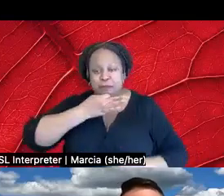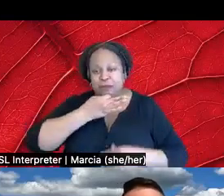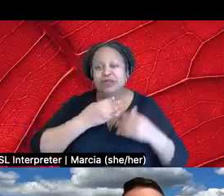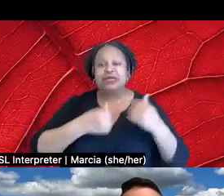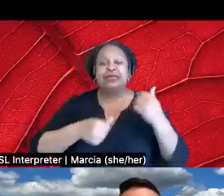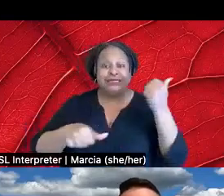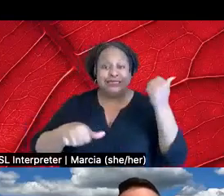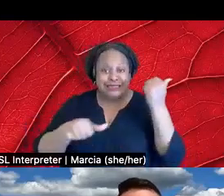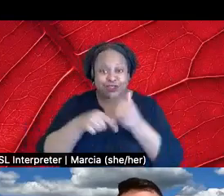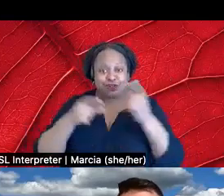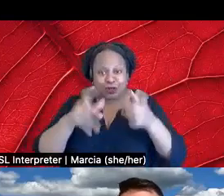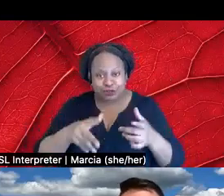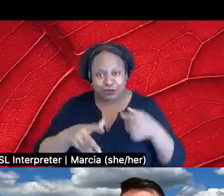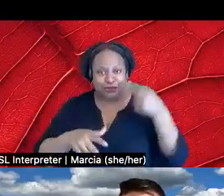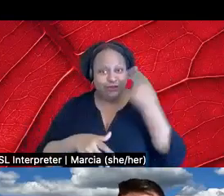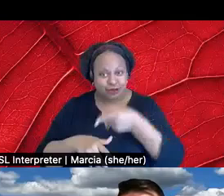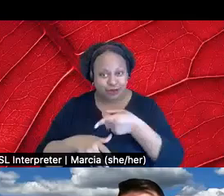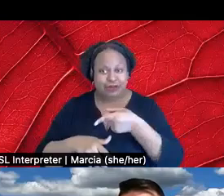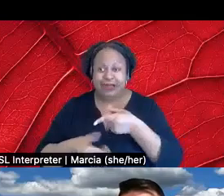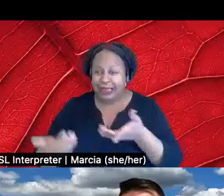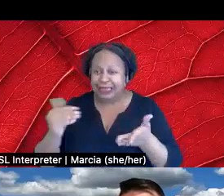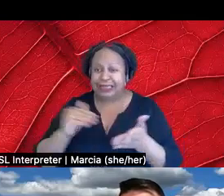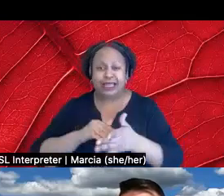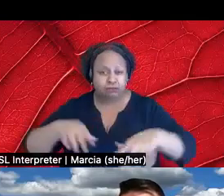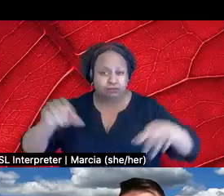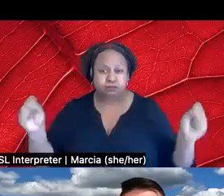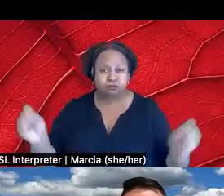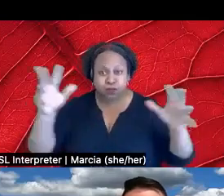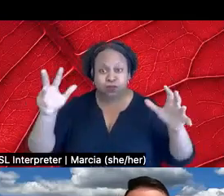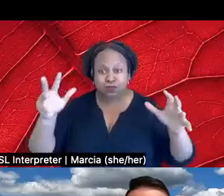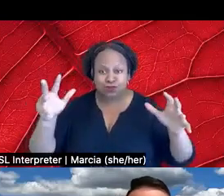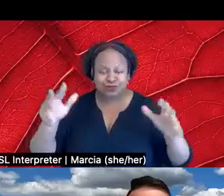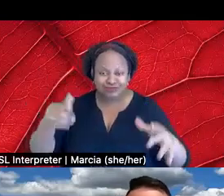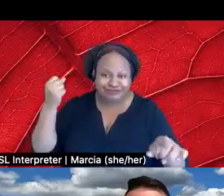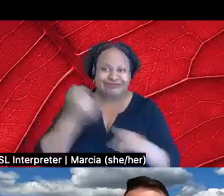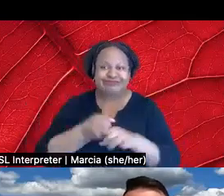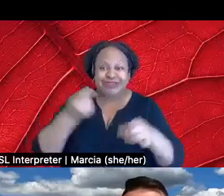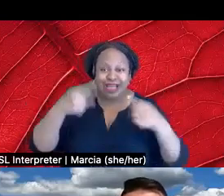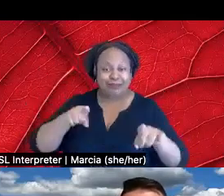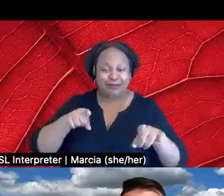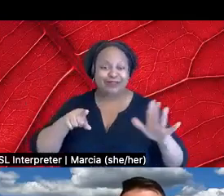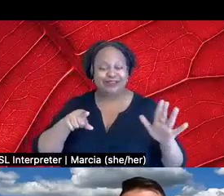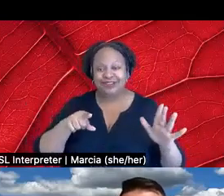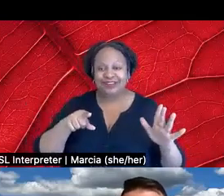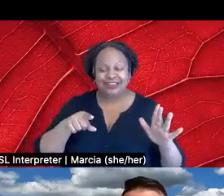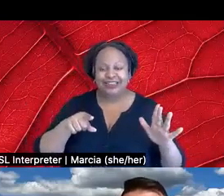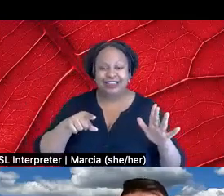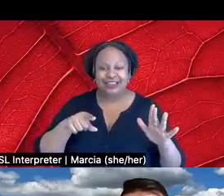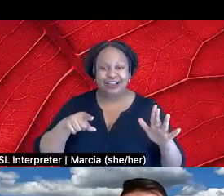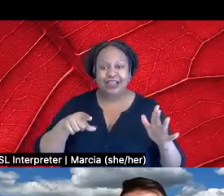you’ve again created miracles and made magic happen this year with with pulling all thisl off so flawlessly.